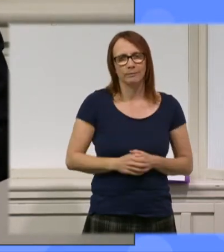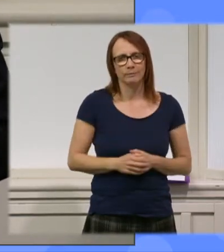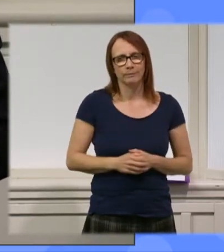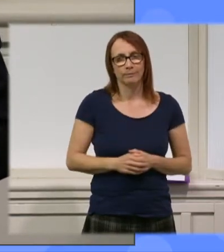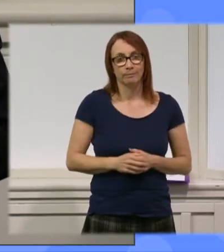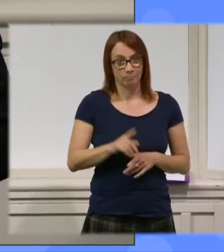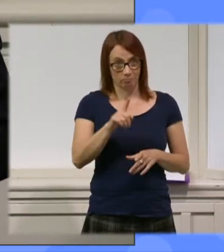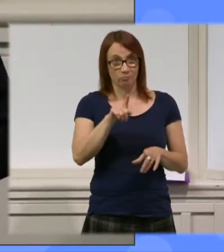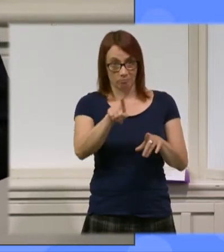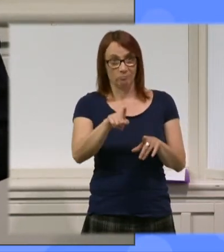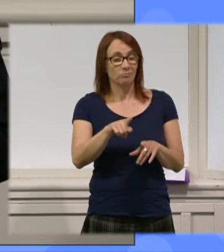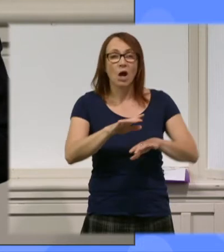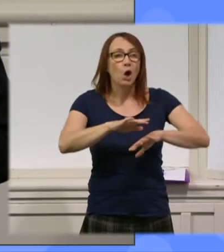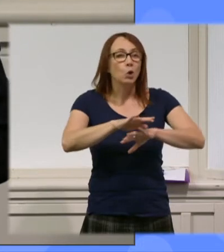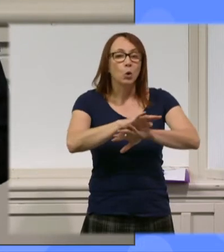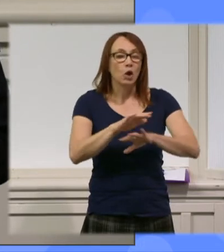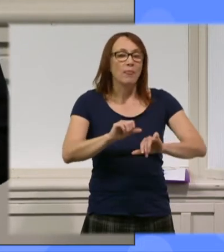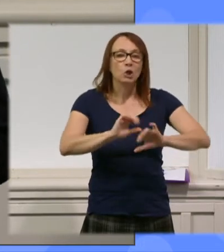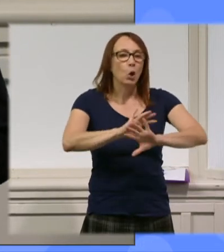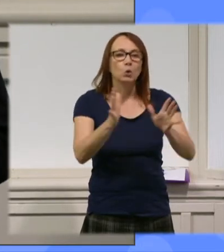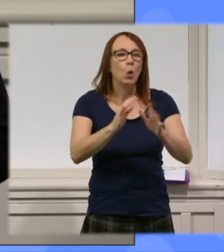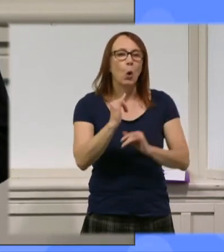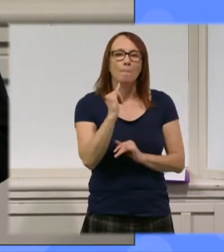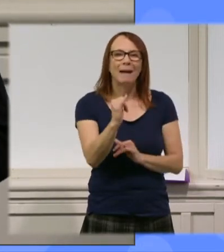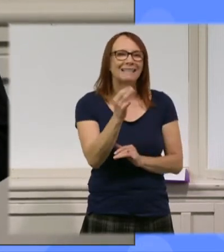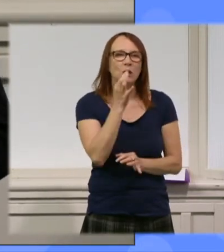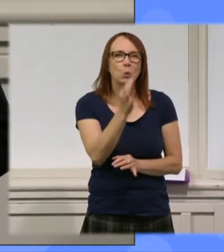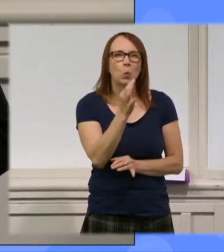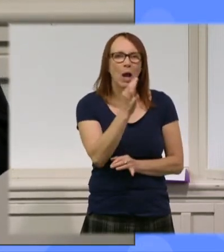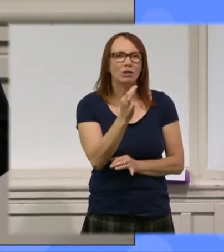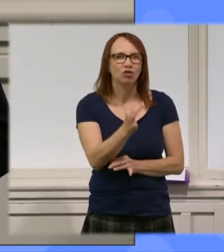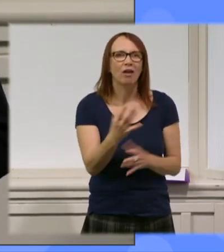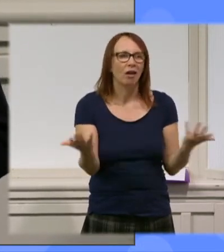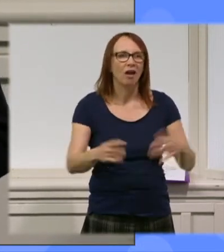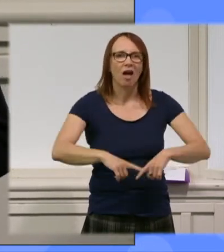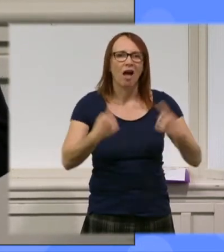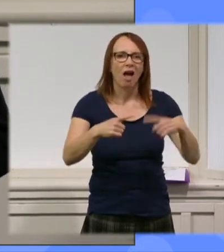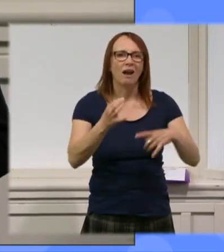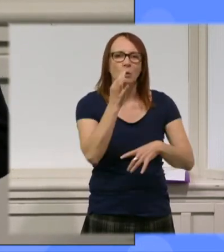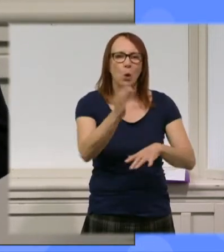brave no question is a bad question I think it's one of your conversational guidelines I know there are some of you with questions that we were concerned